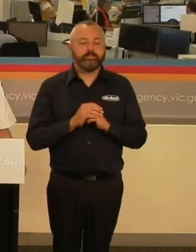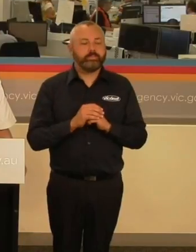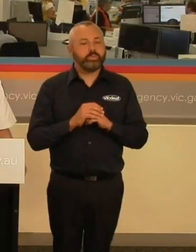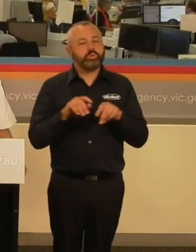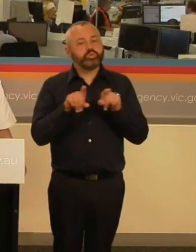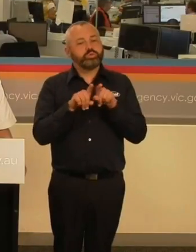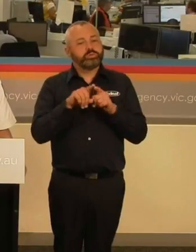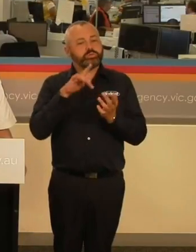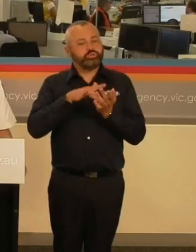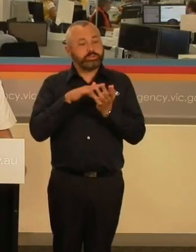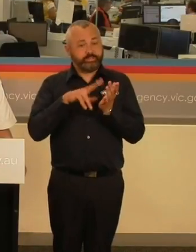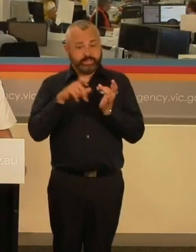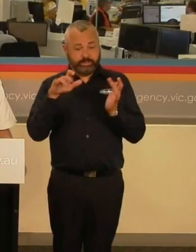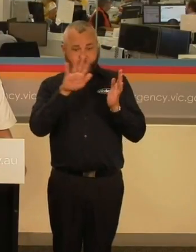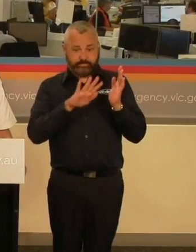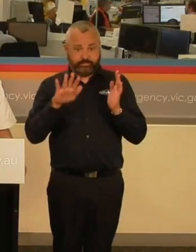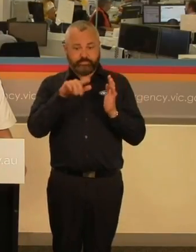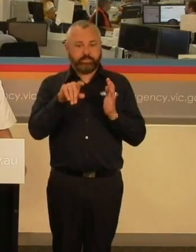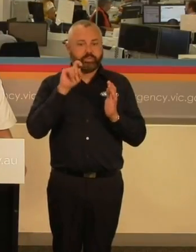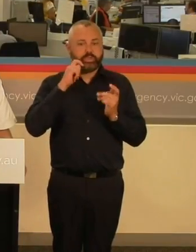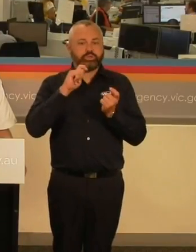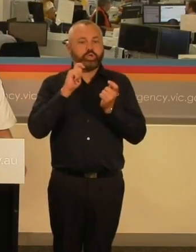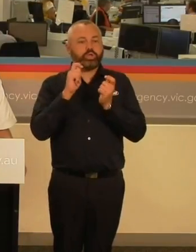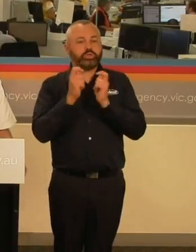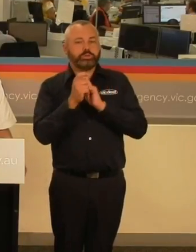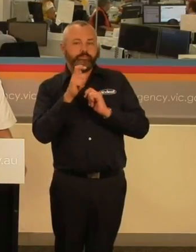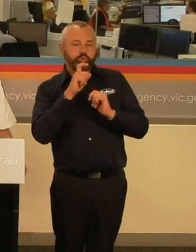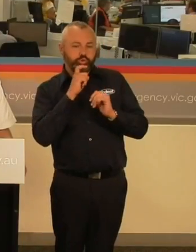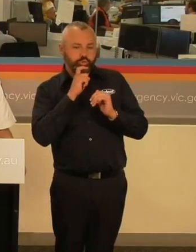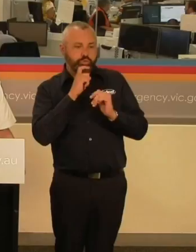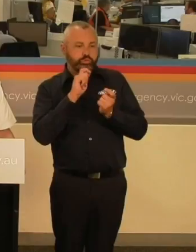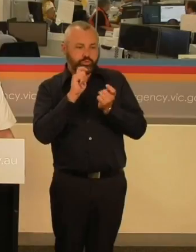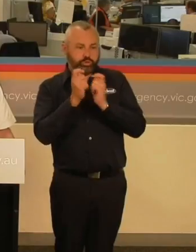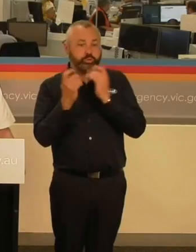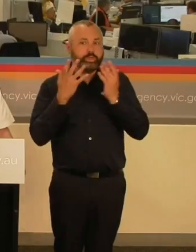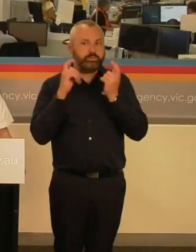Victoria in the afternoon so the most critical part in a fire scenario will